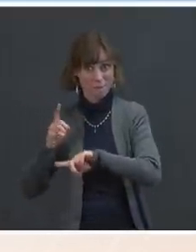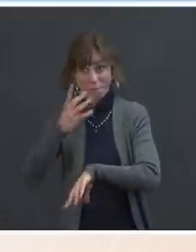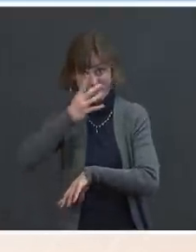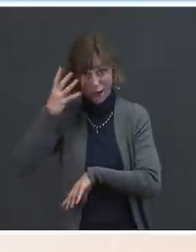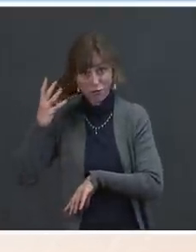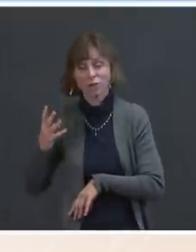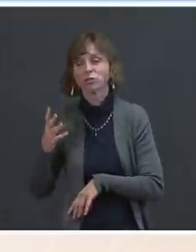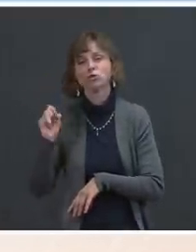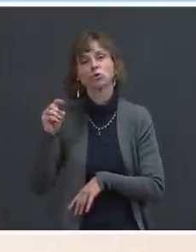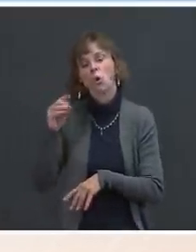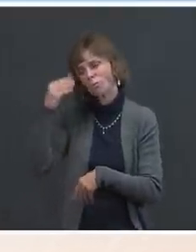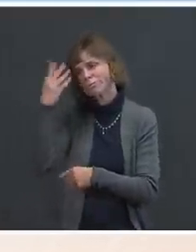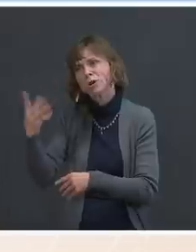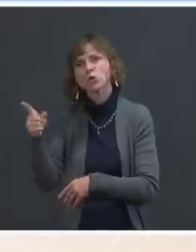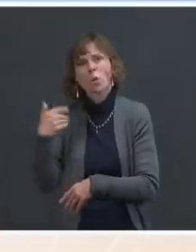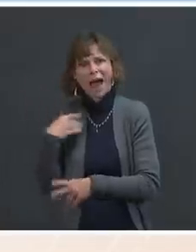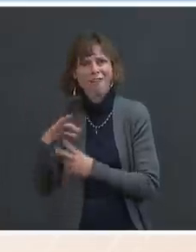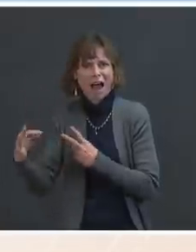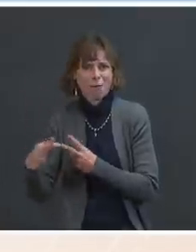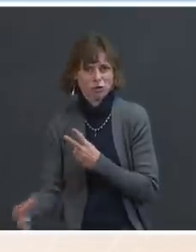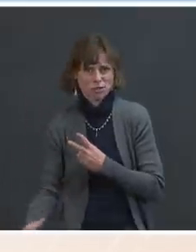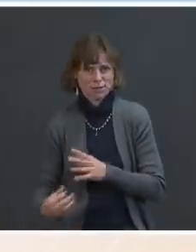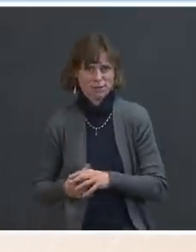If I may ask a question in Spanish for our audience.